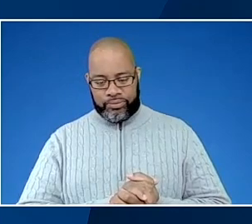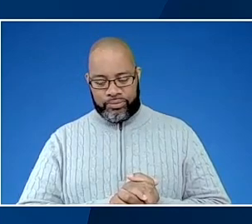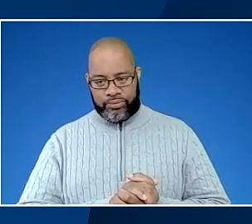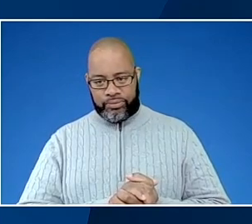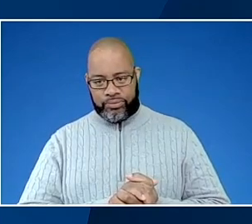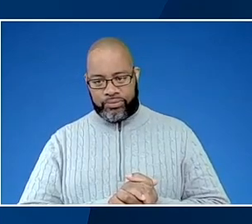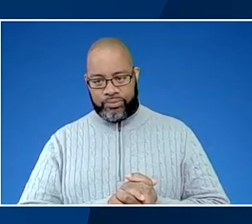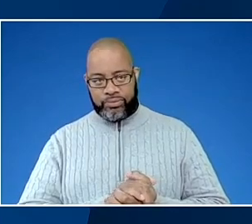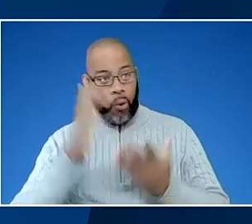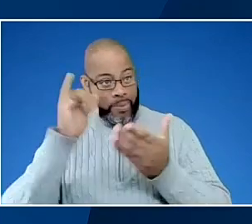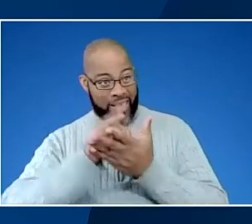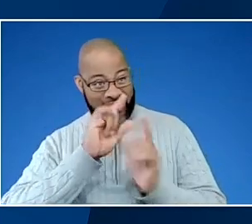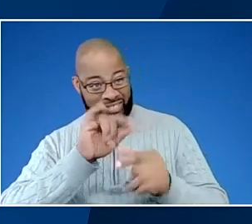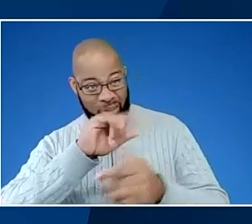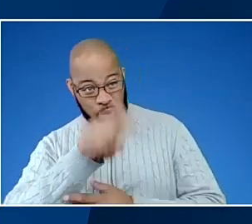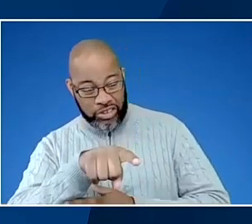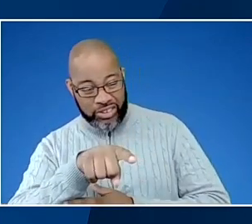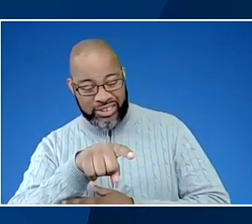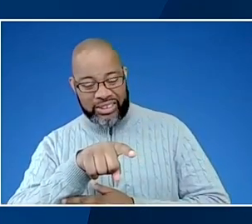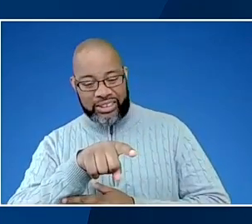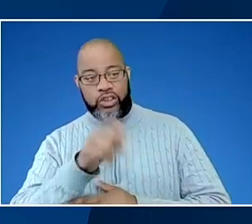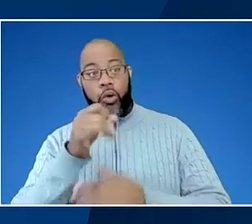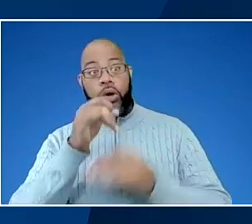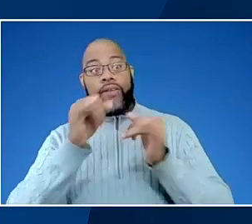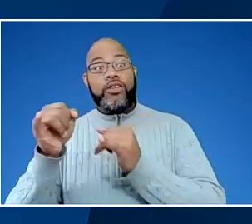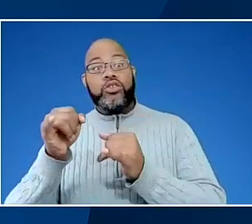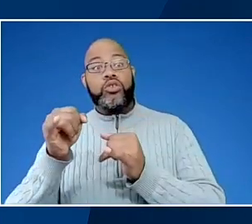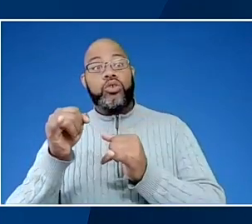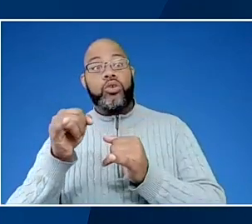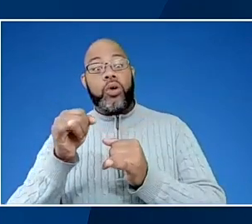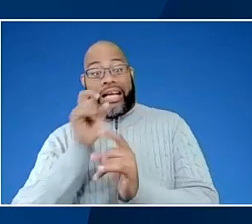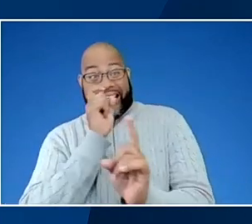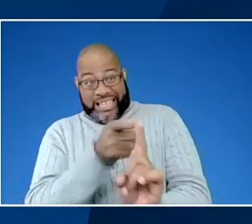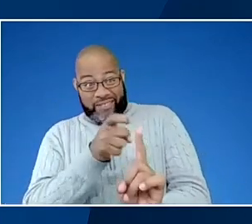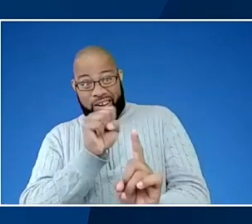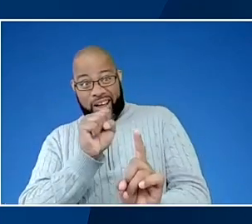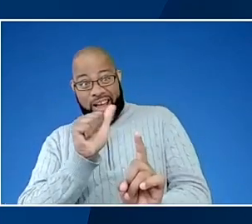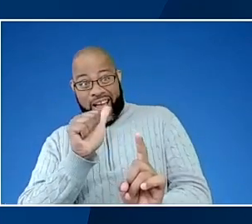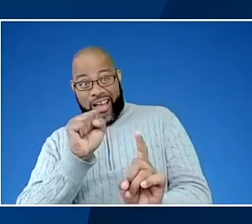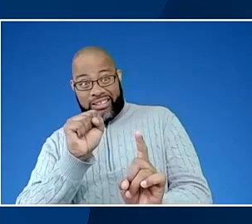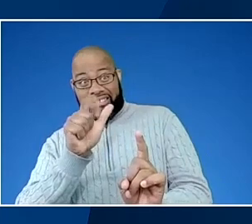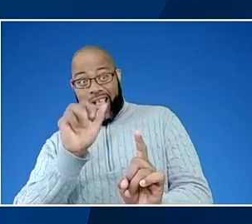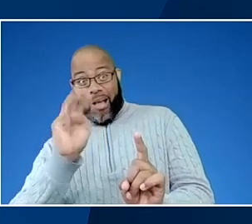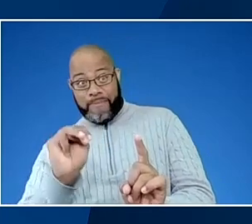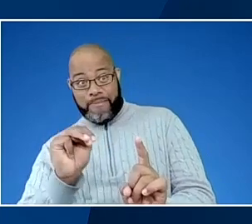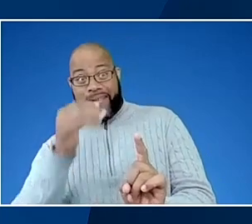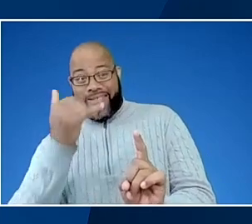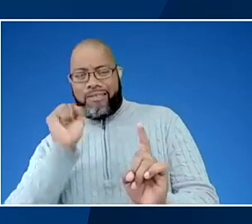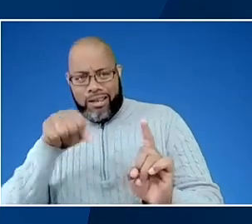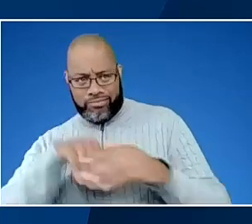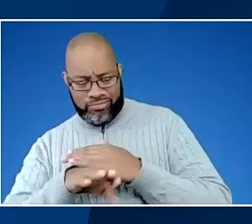that question. So if the individual grants asylum, can participate in TRIO now and also receive a grant.